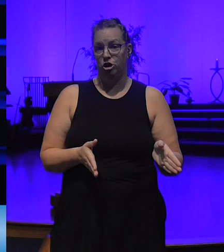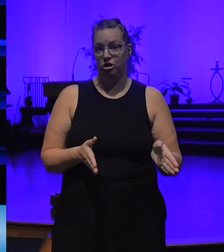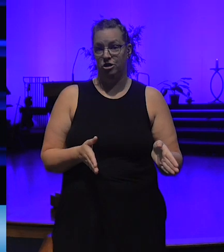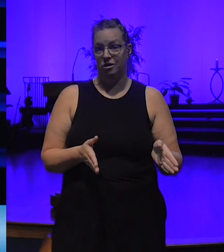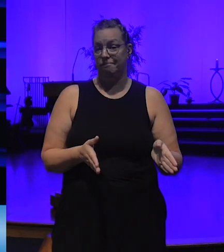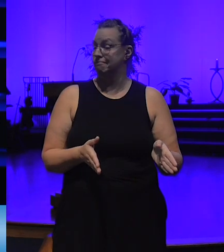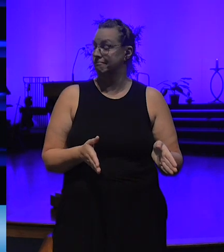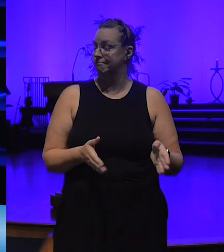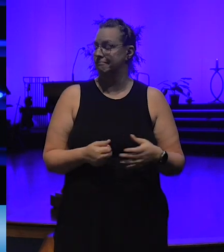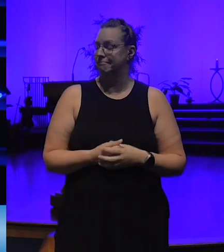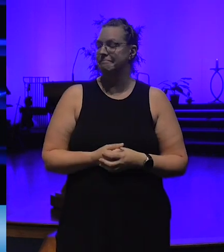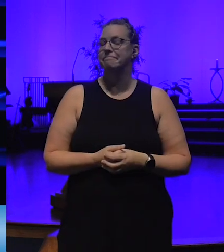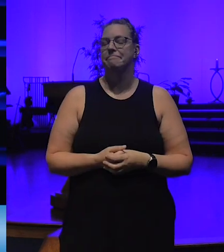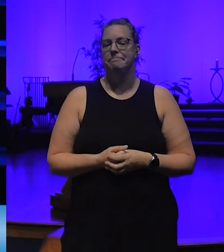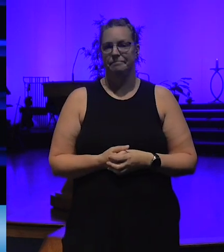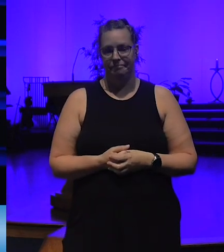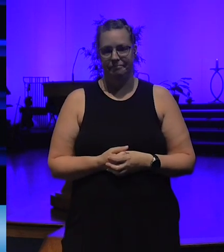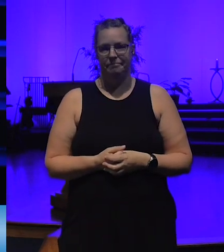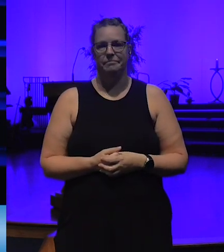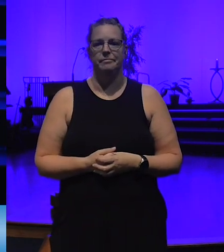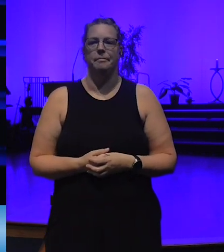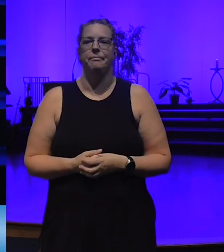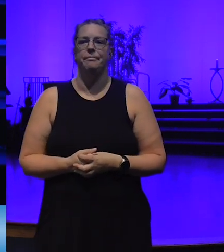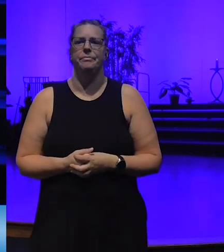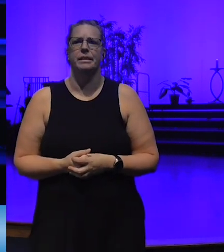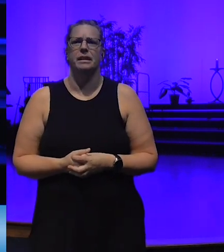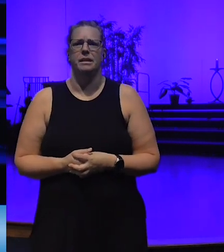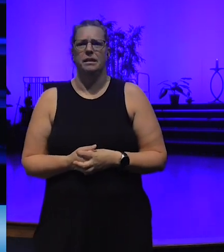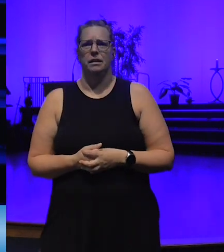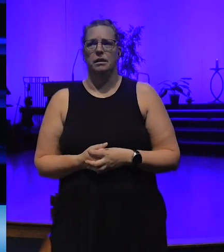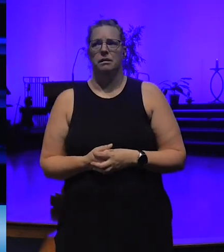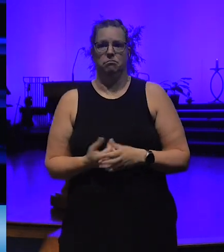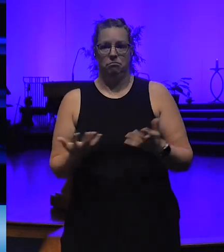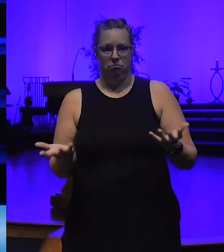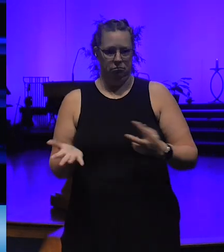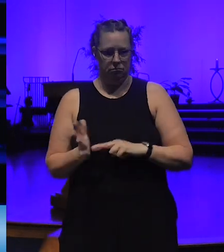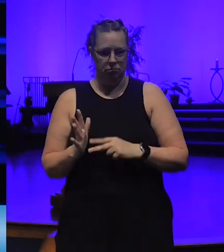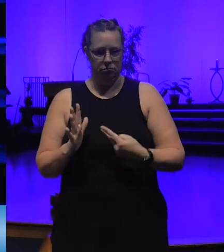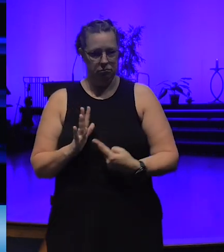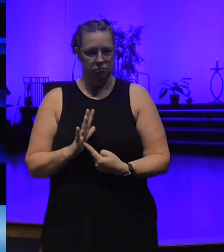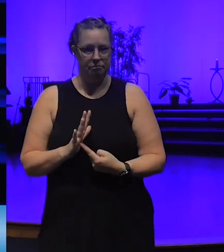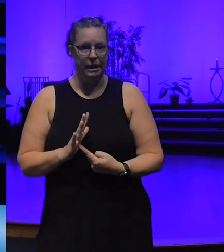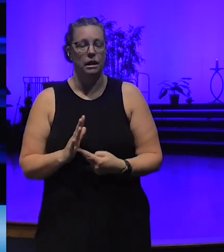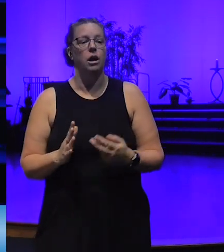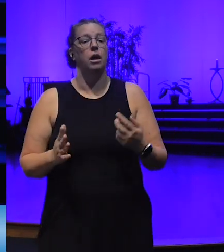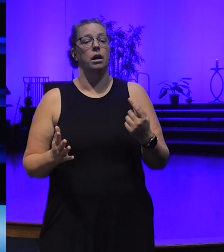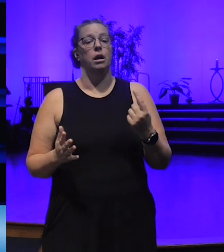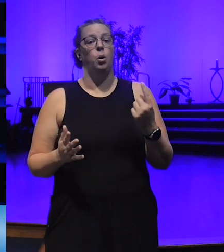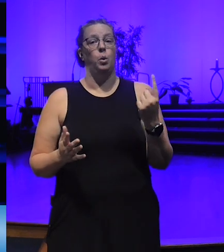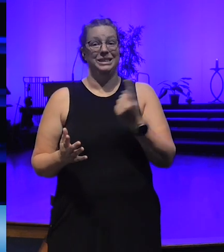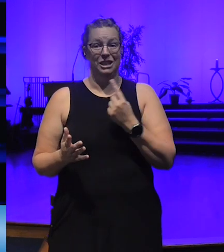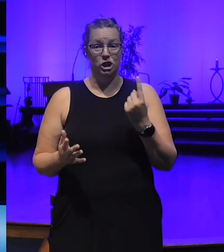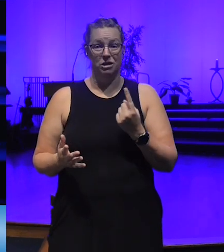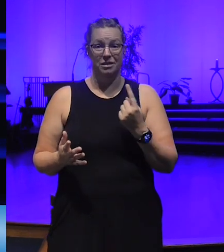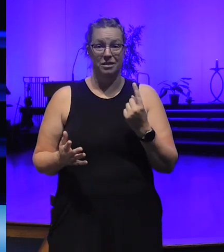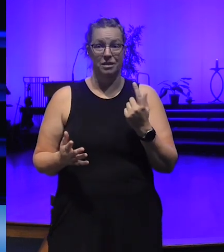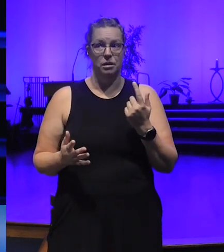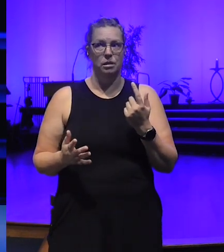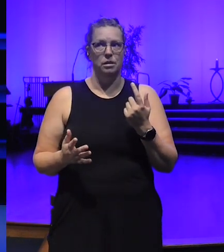late but I can always be prepared what is the greatest fear for someone who's in traffic it's